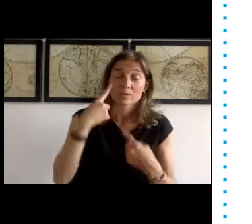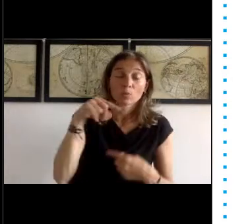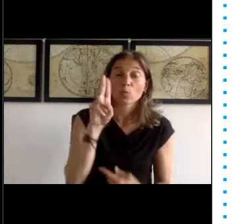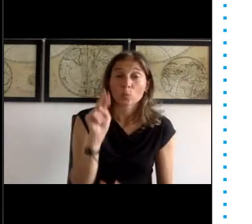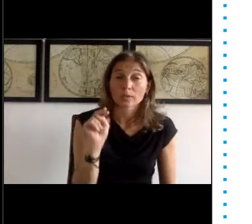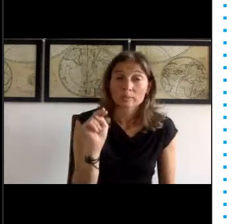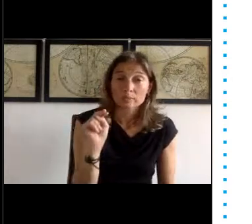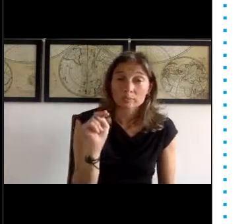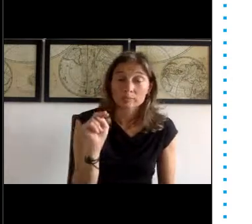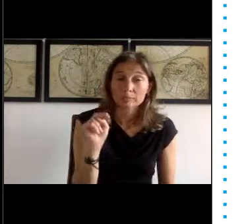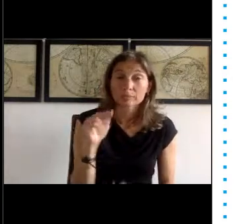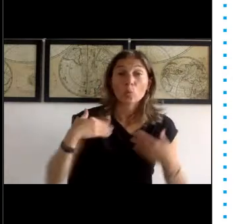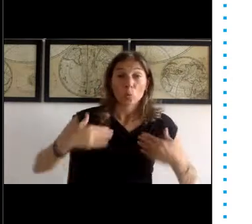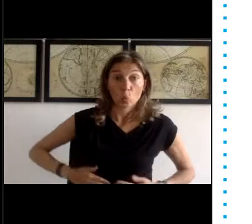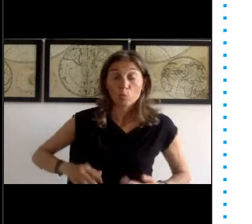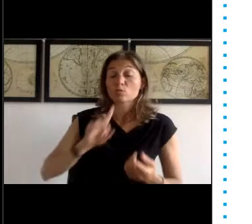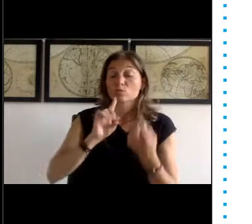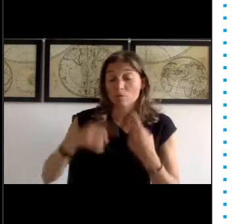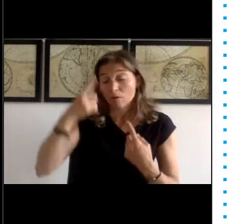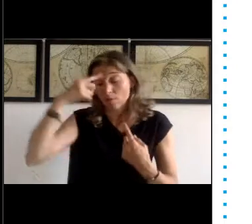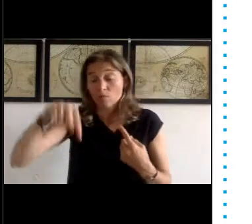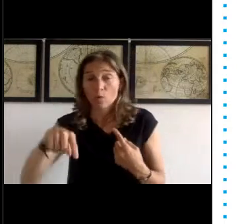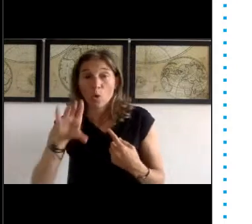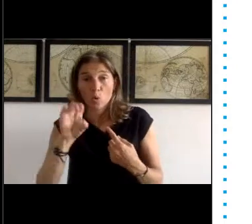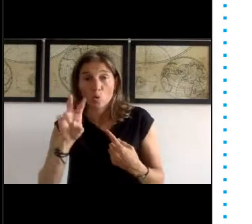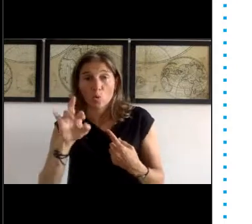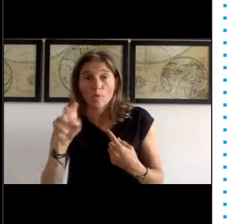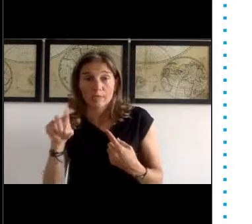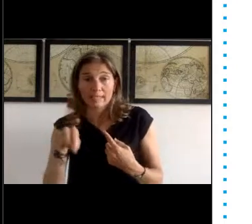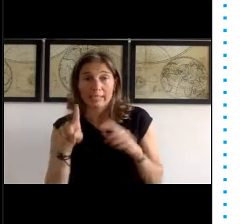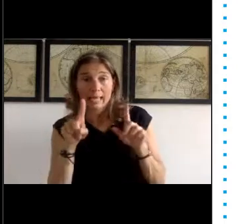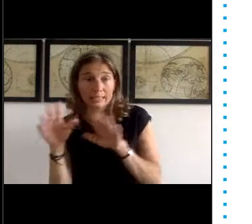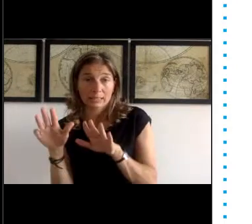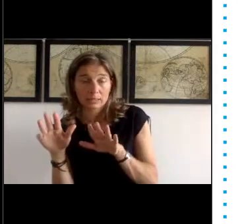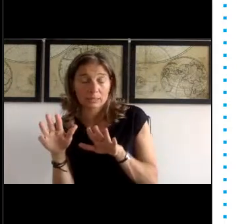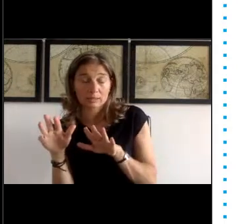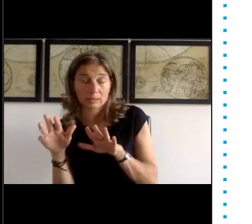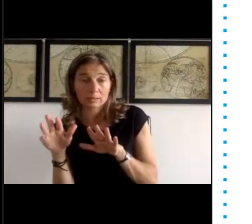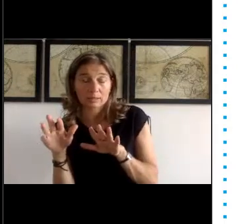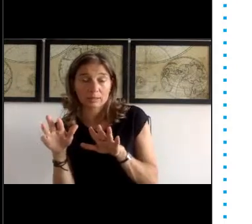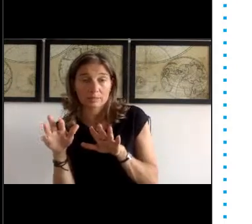Klaas, do you have anything to add besides what Virginia said?